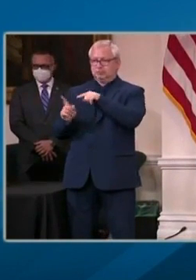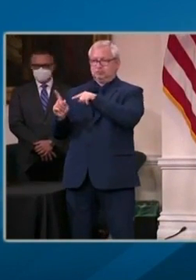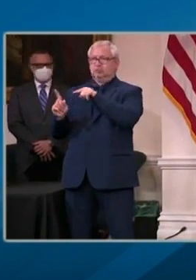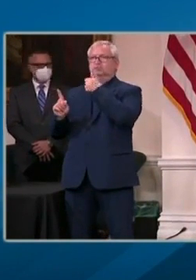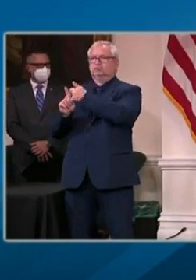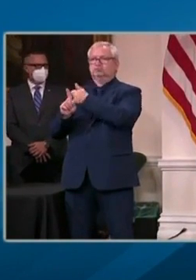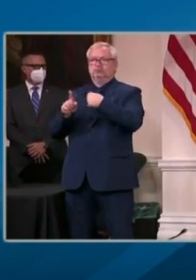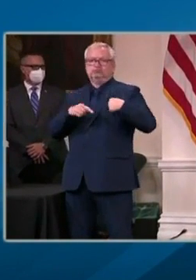OFFICER DONENNIS SHADEER.